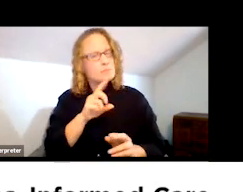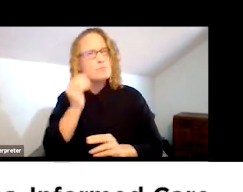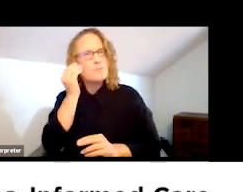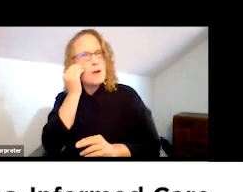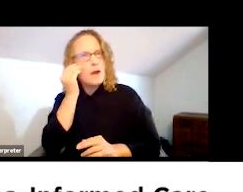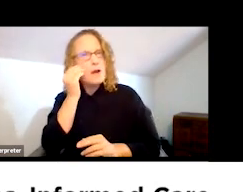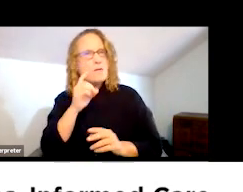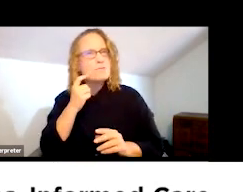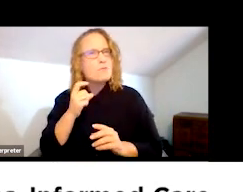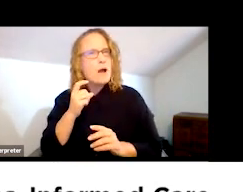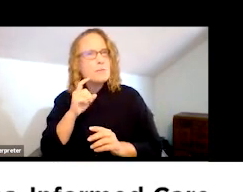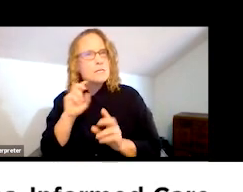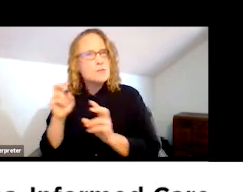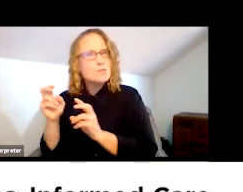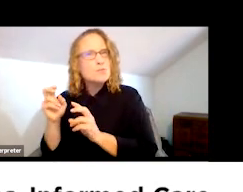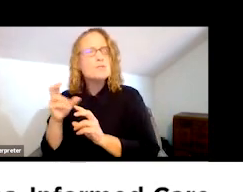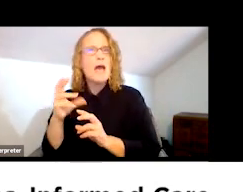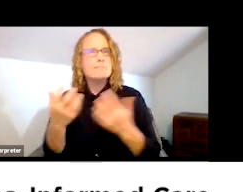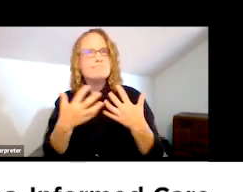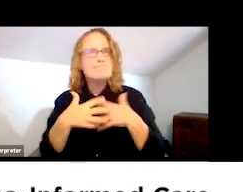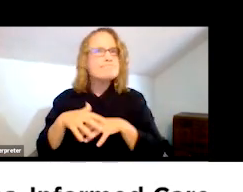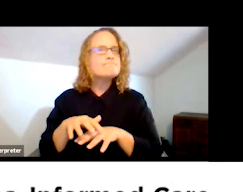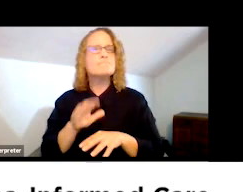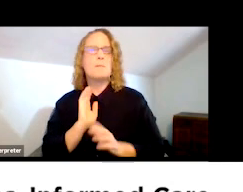that we all experience events differently.